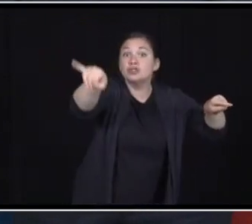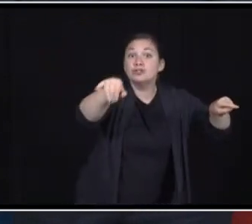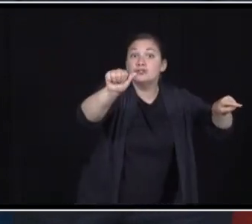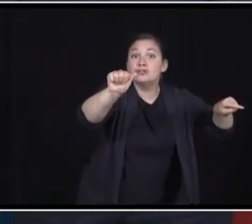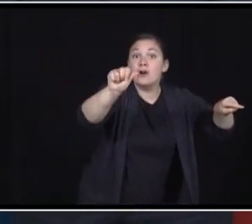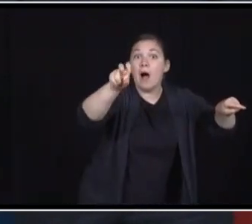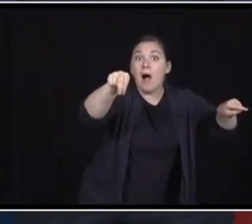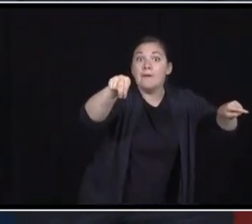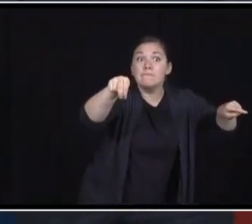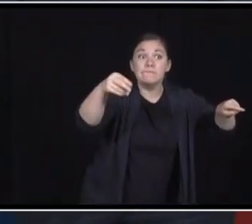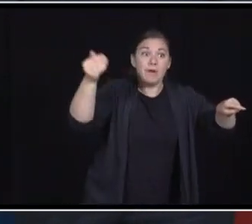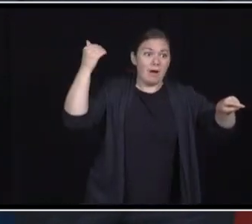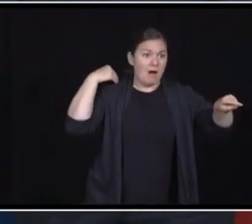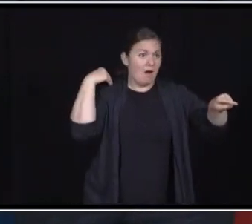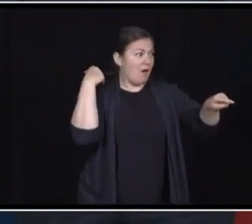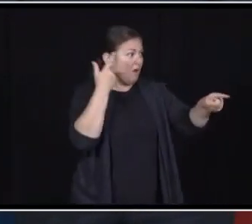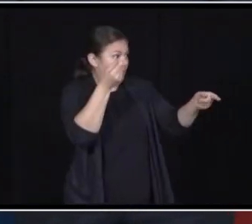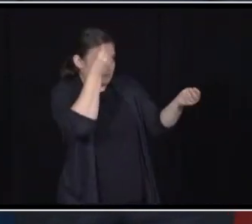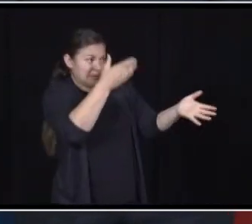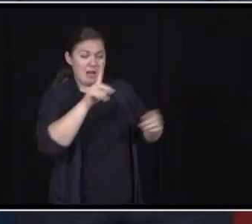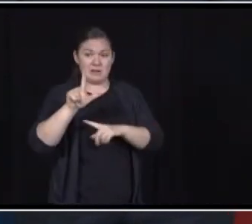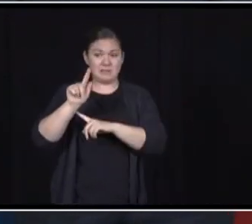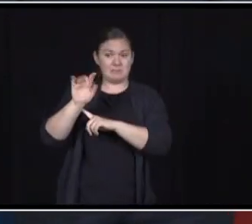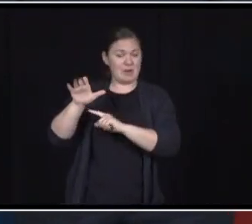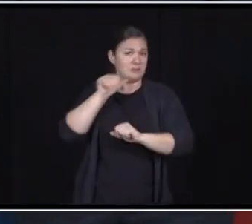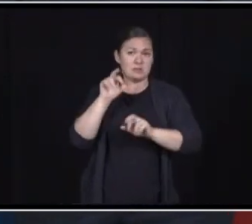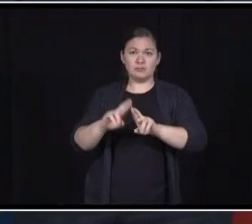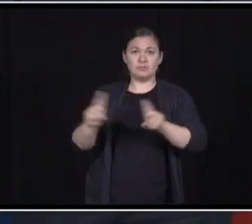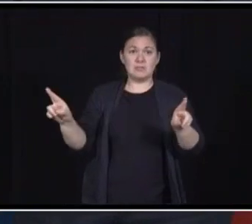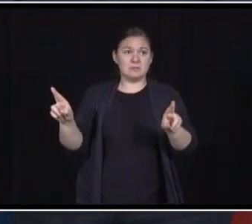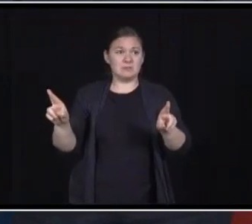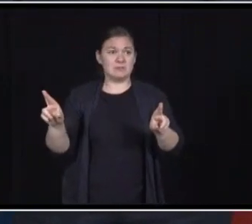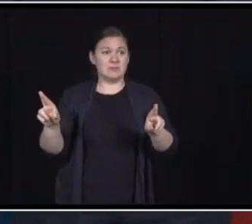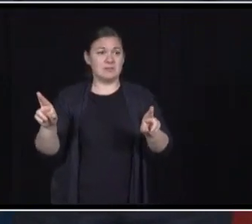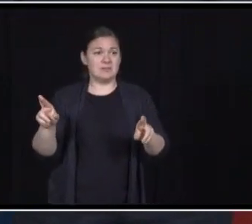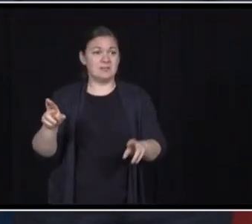were not ready to deal with COVID-19. When did you